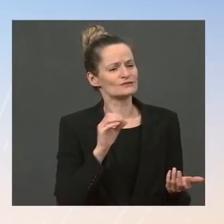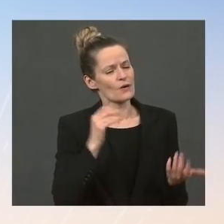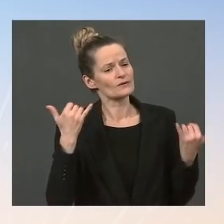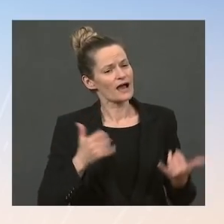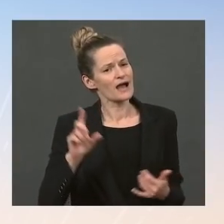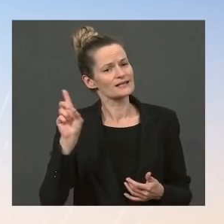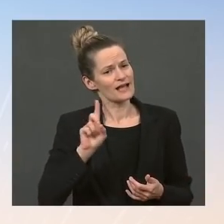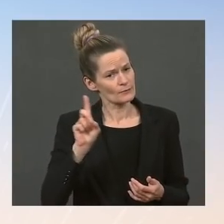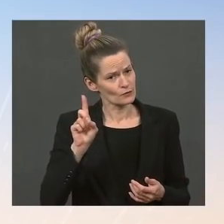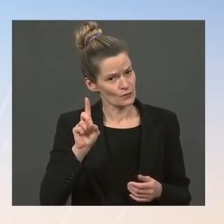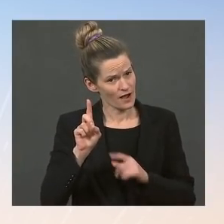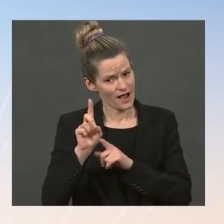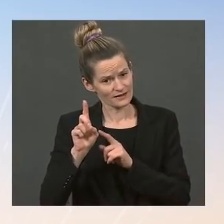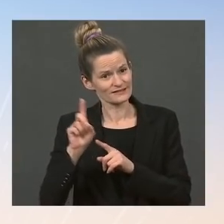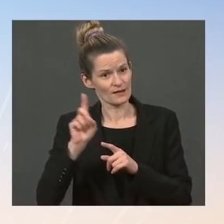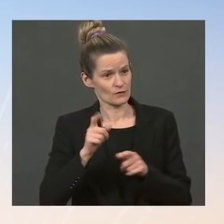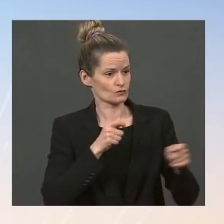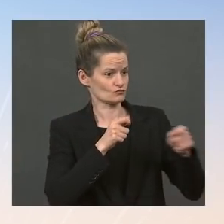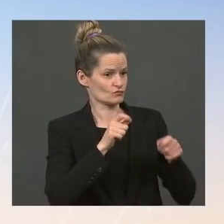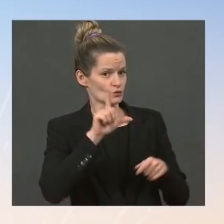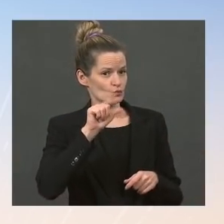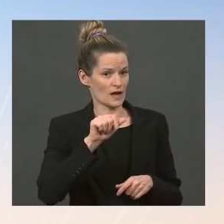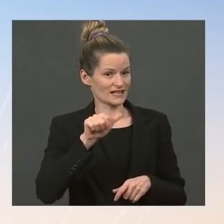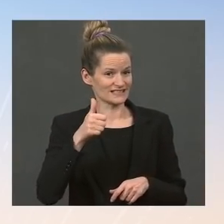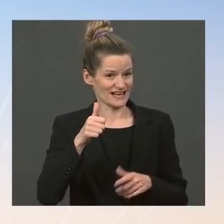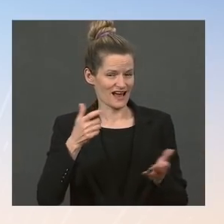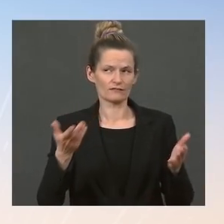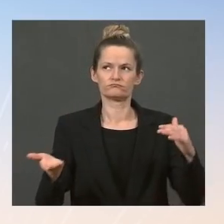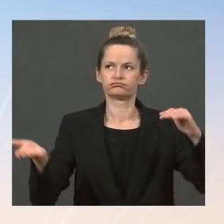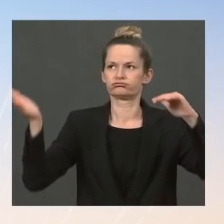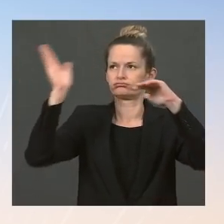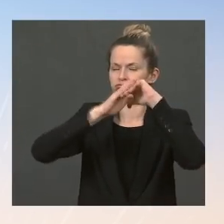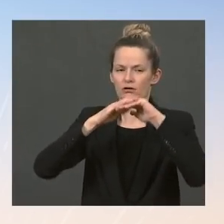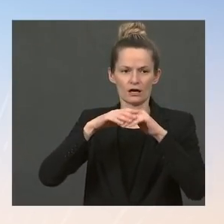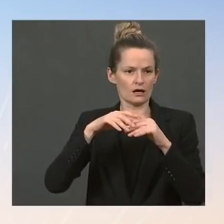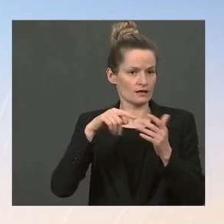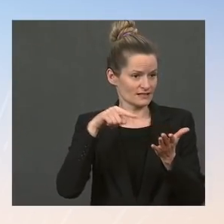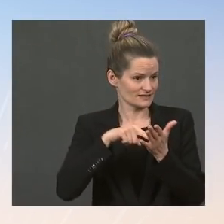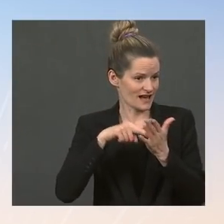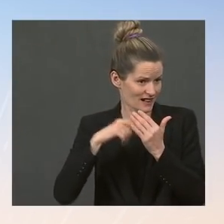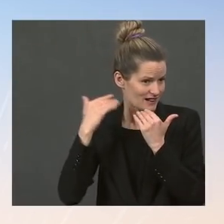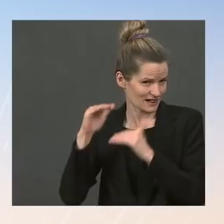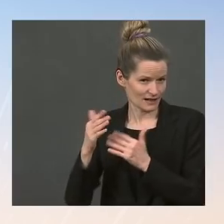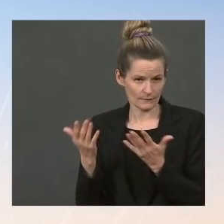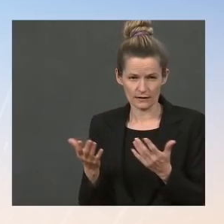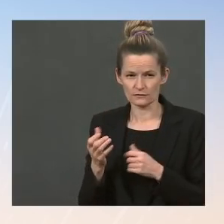raised the debt limit unilaterally. What is different now, and why doesn't the President just encourage Democratic